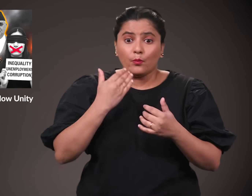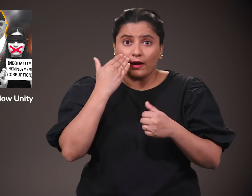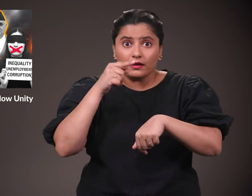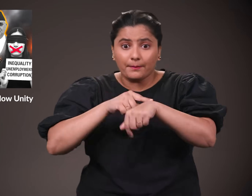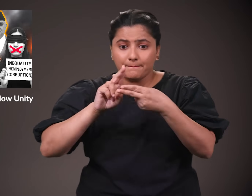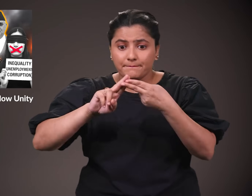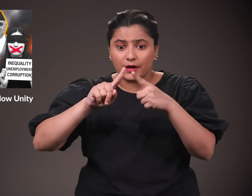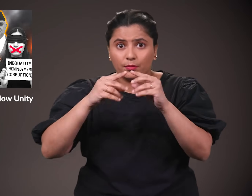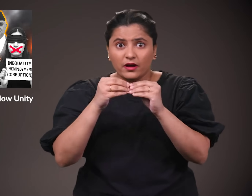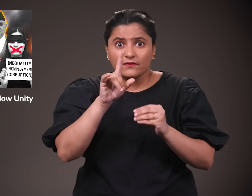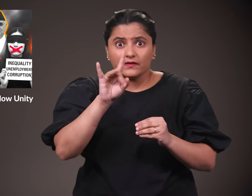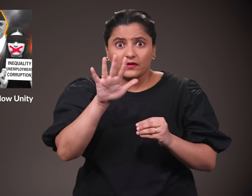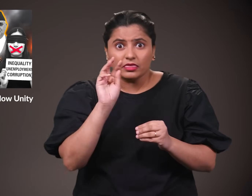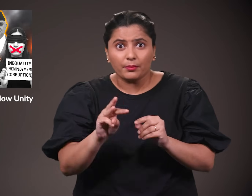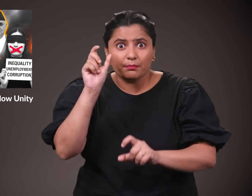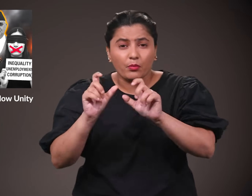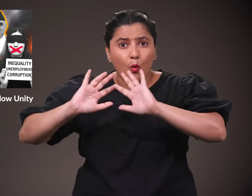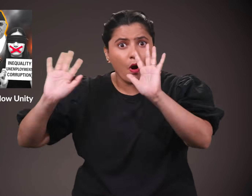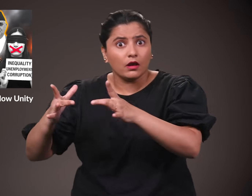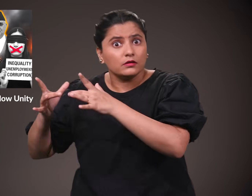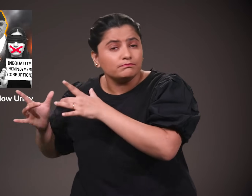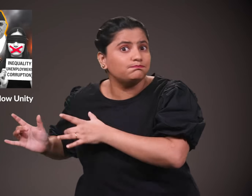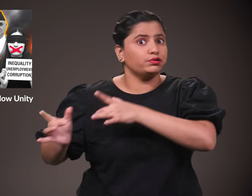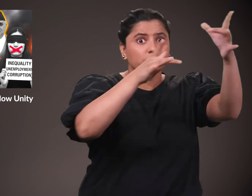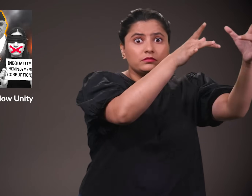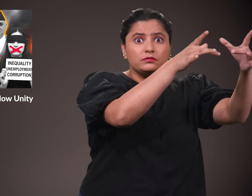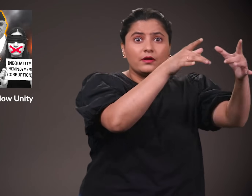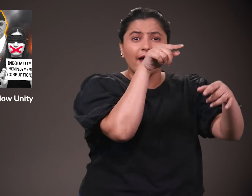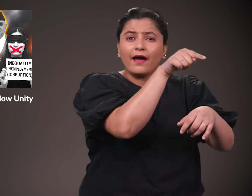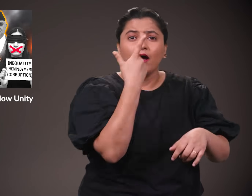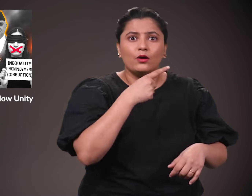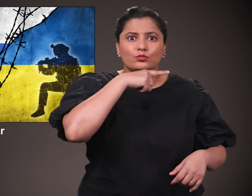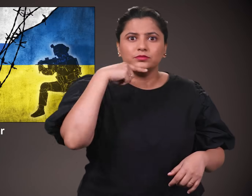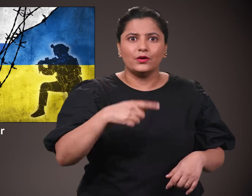In February 2024, 15,000 Nepali youth moved to Russia